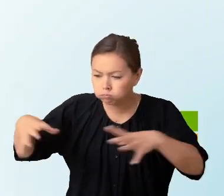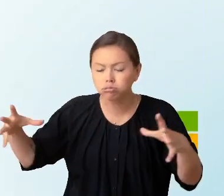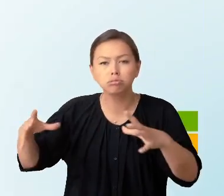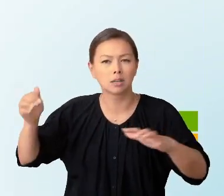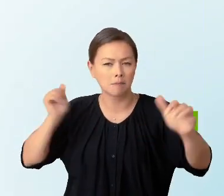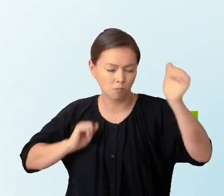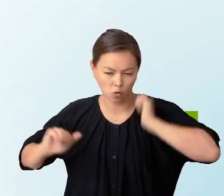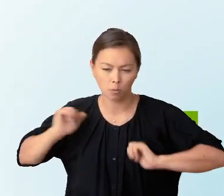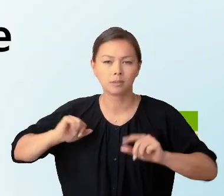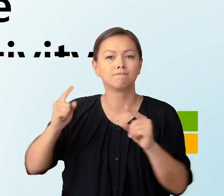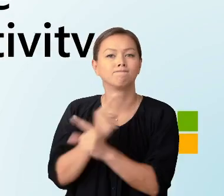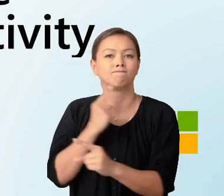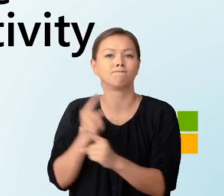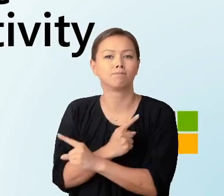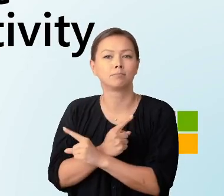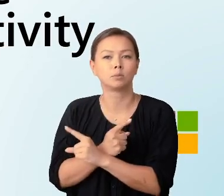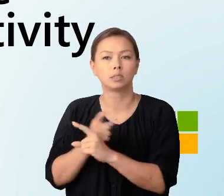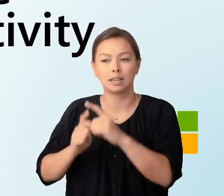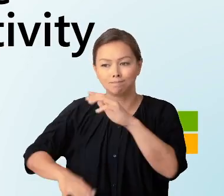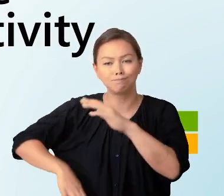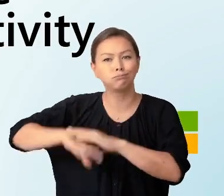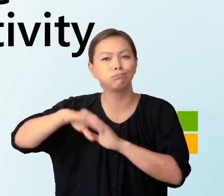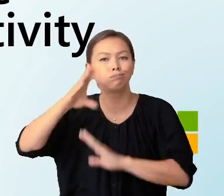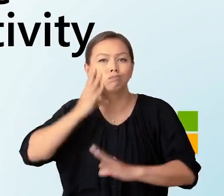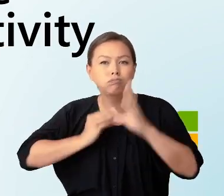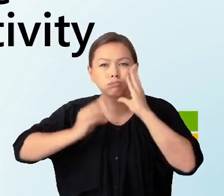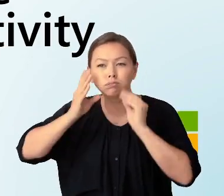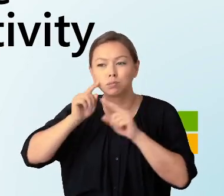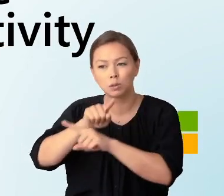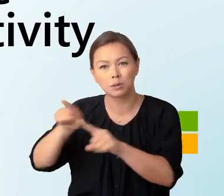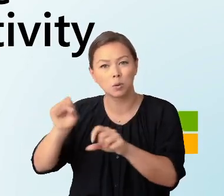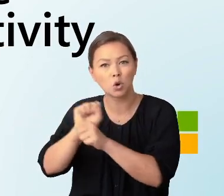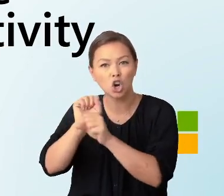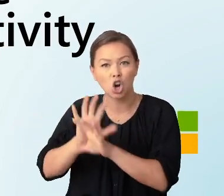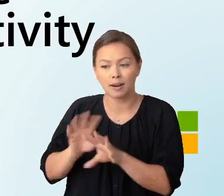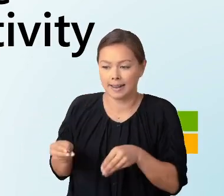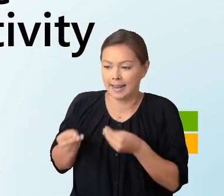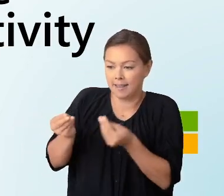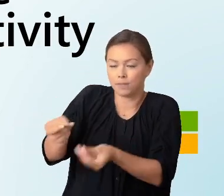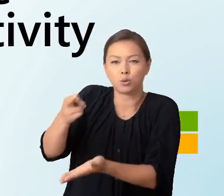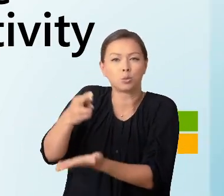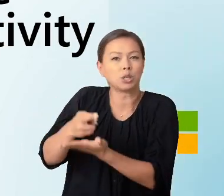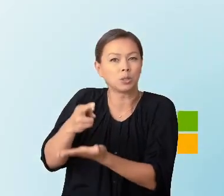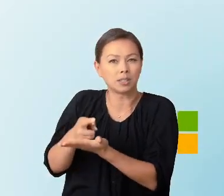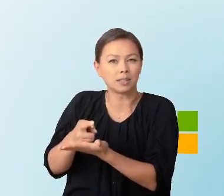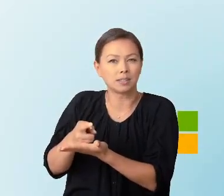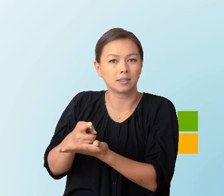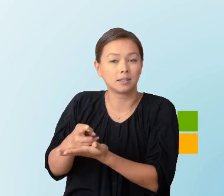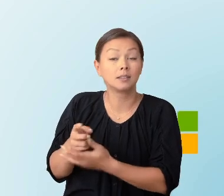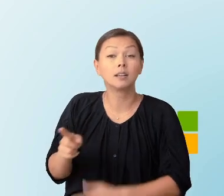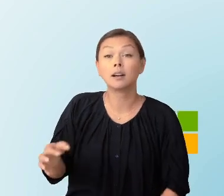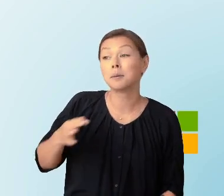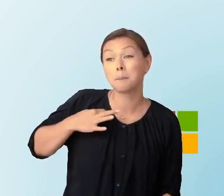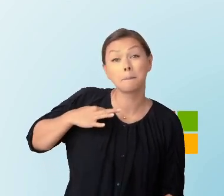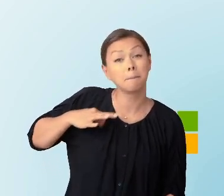performance, and increase employee productivity by supplying them with the latest tools available. Let's look at some of the advantages